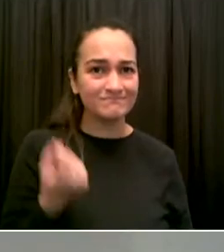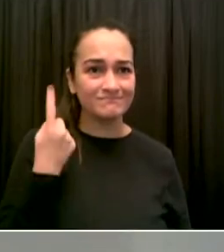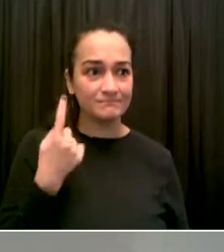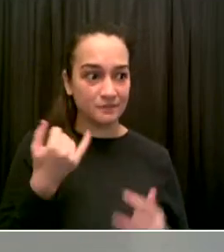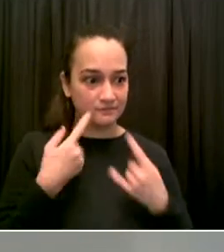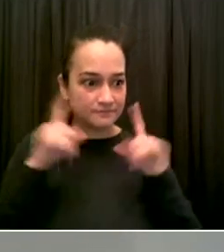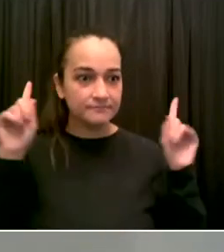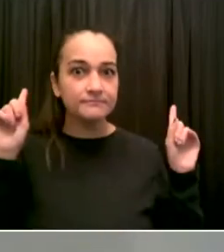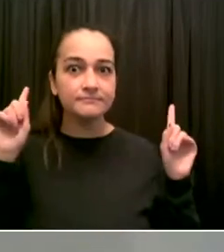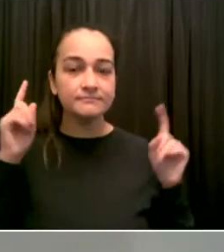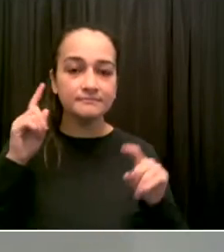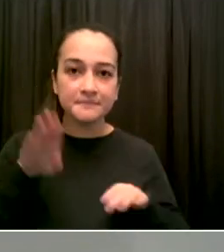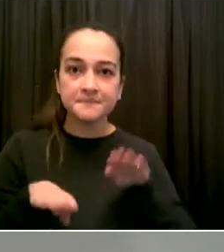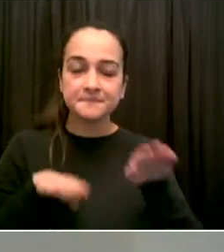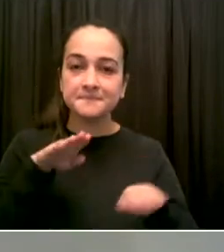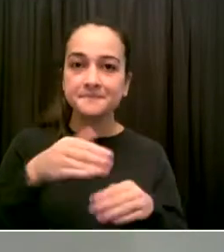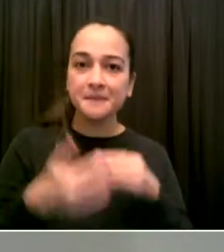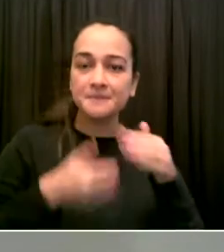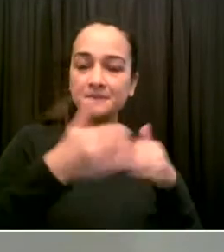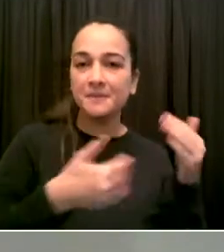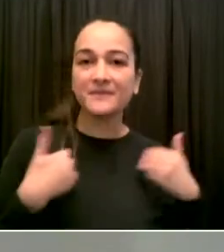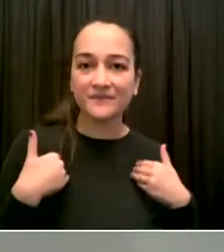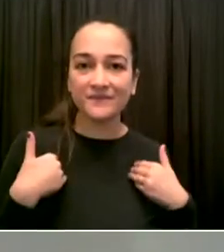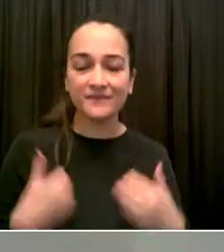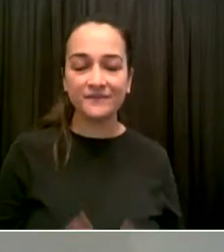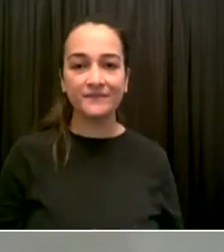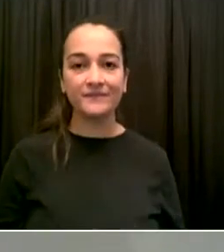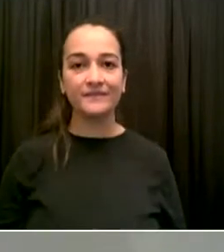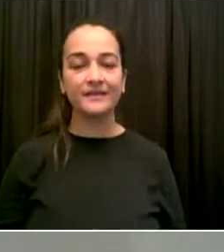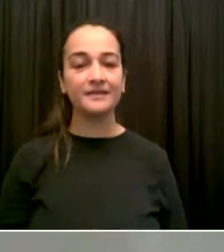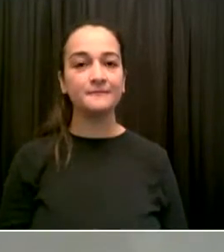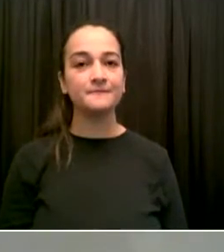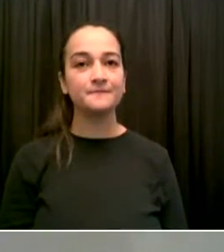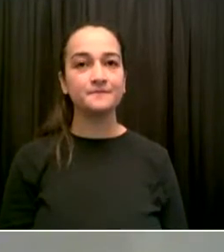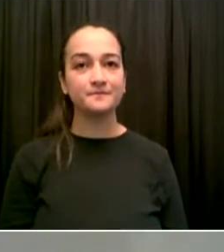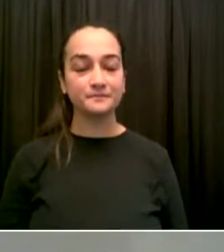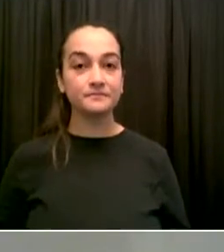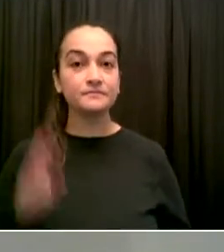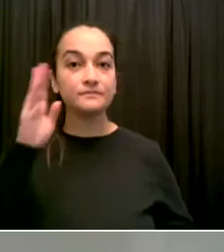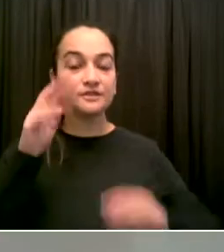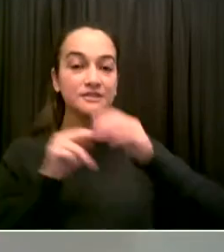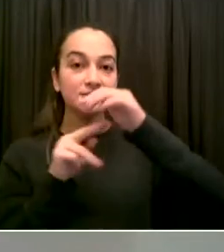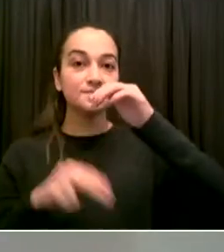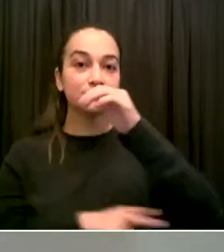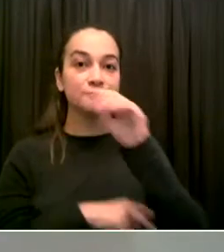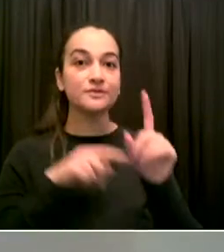AS I SAID A FEW WEEKS BACK, THE